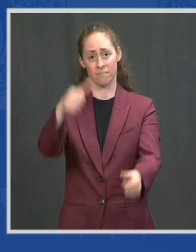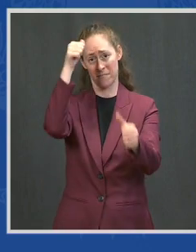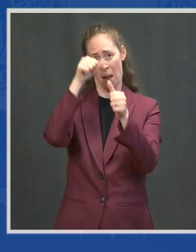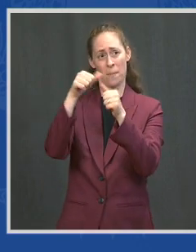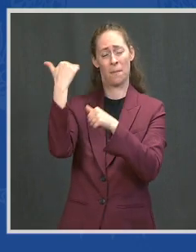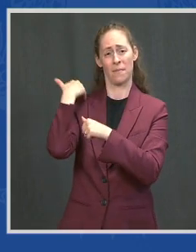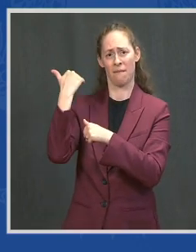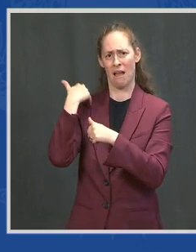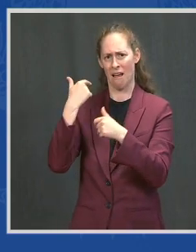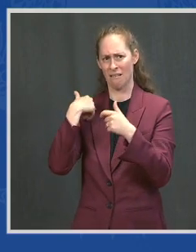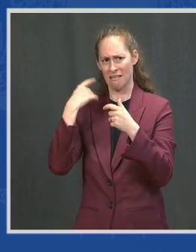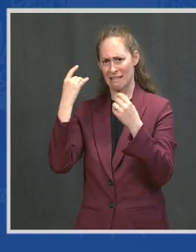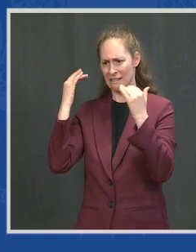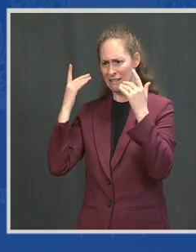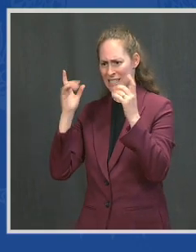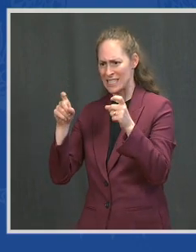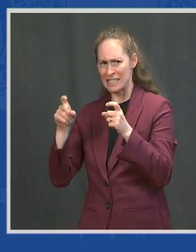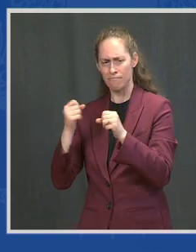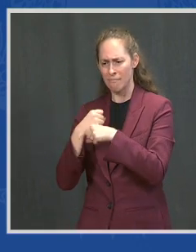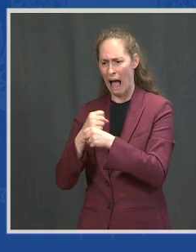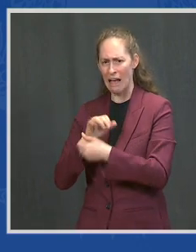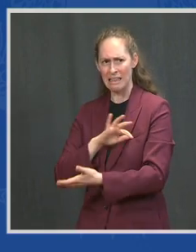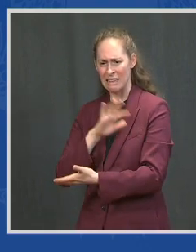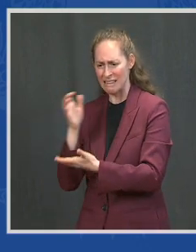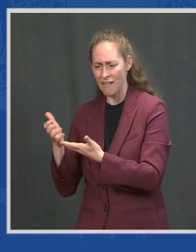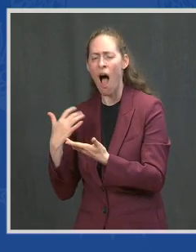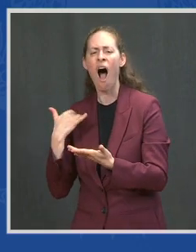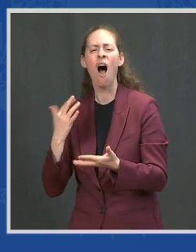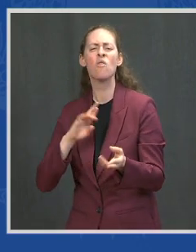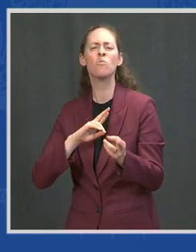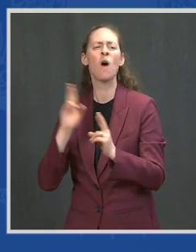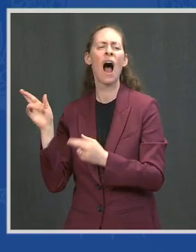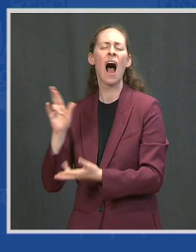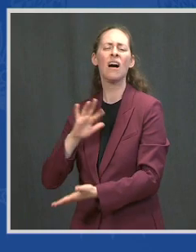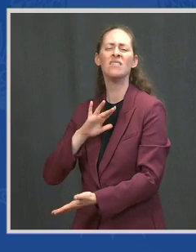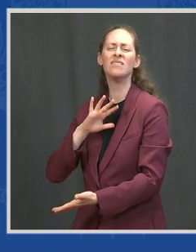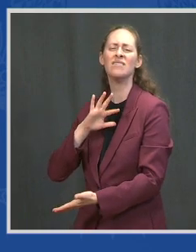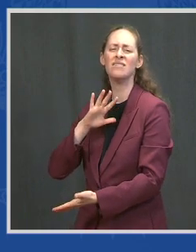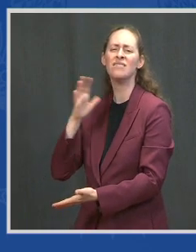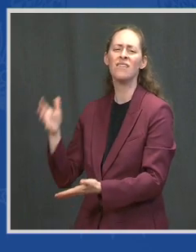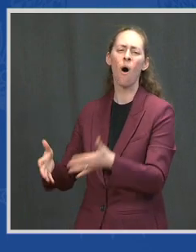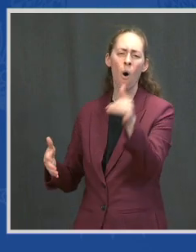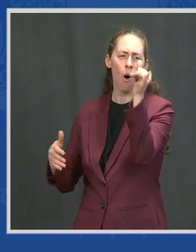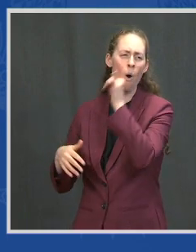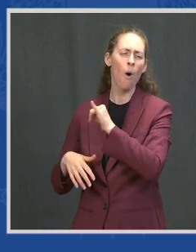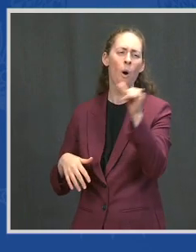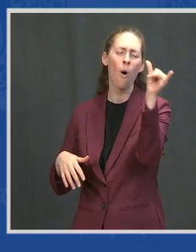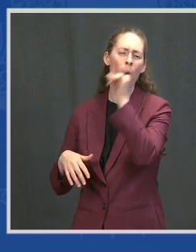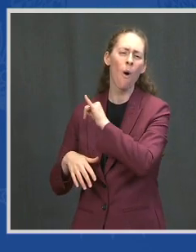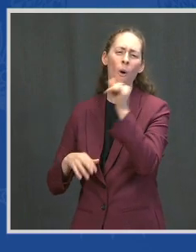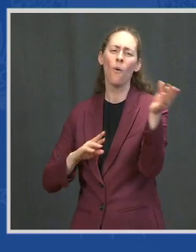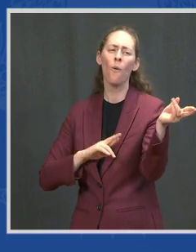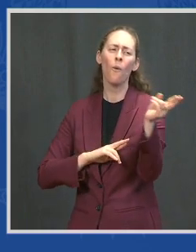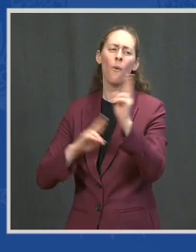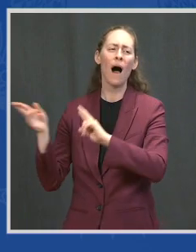but we did that. We have enough vaccines. Now that we have the vaccine supply, we're focused on convincing even more Americans to show up